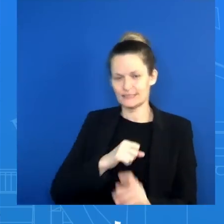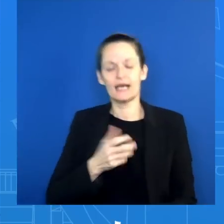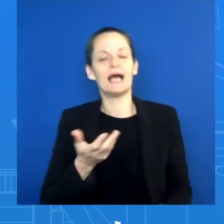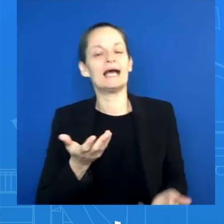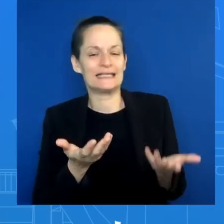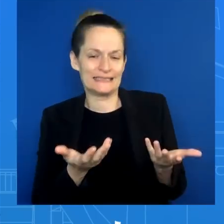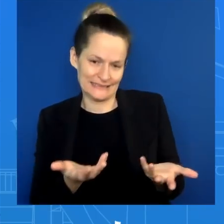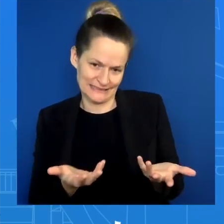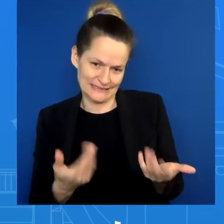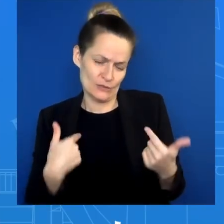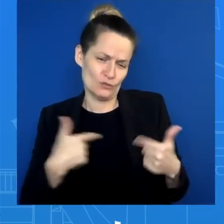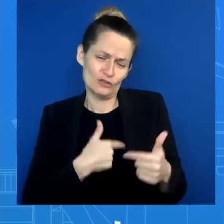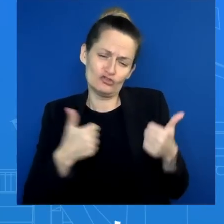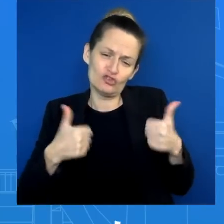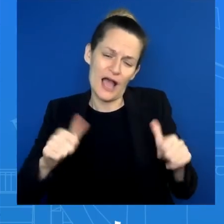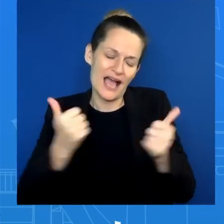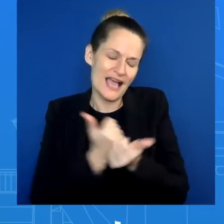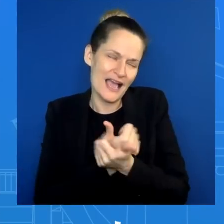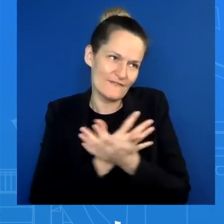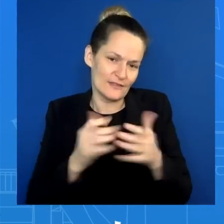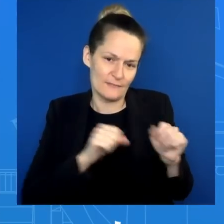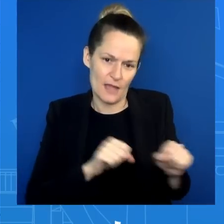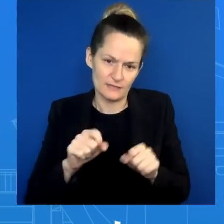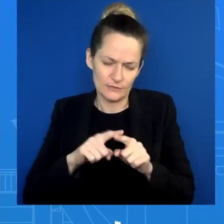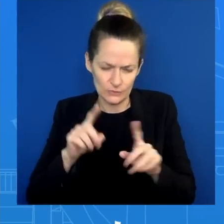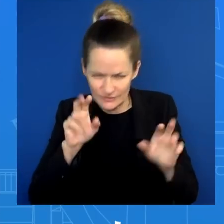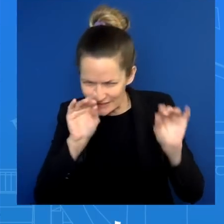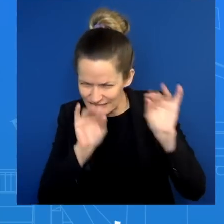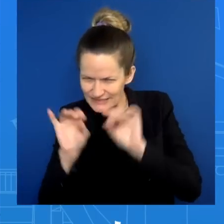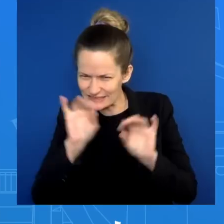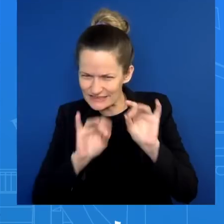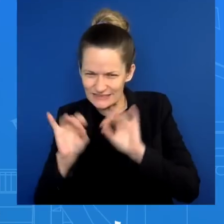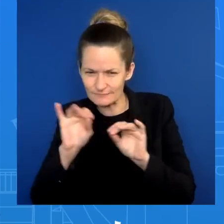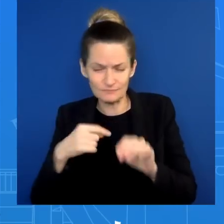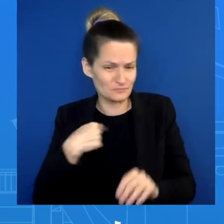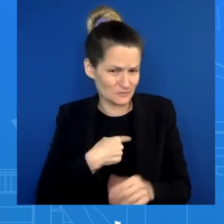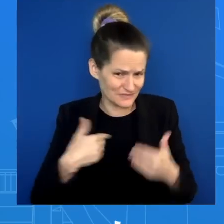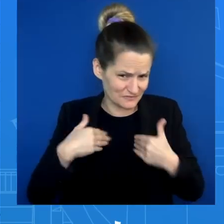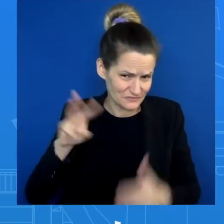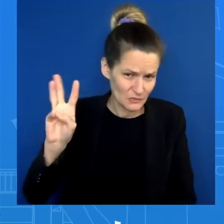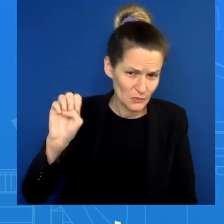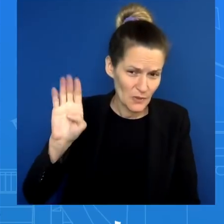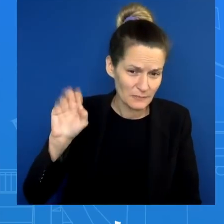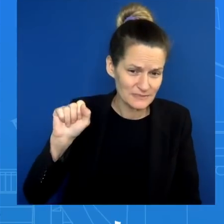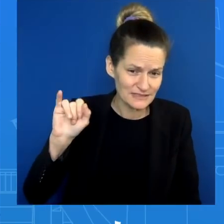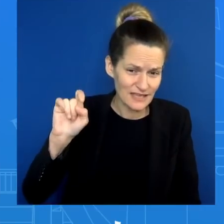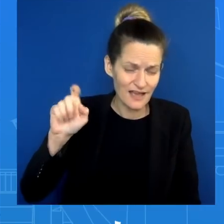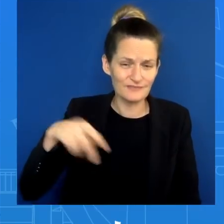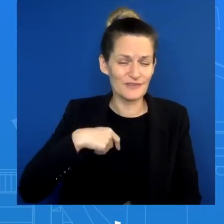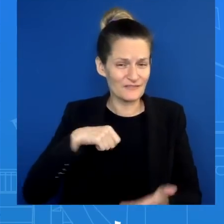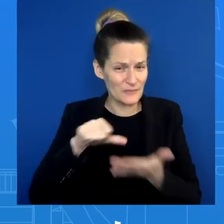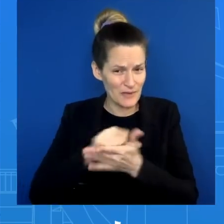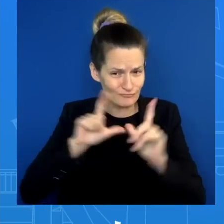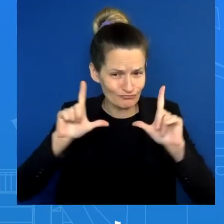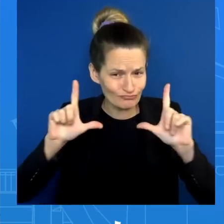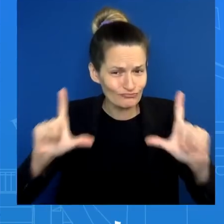that you have heard many of my colleagues, whether on TV here, talk about that website and encourage people to get on the website